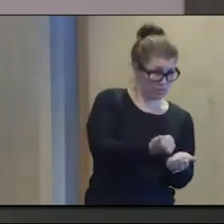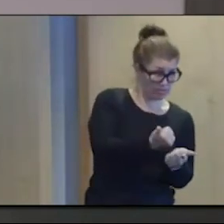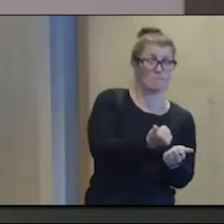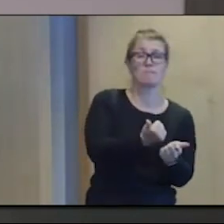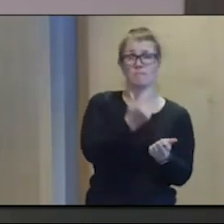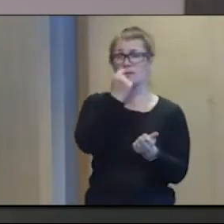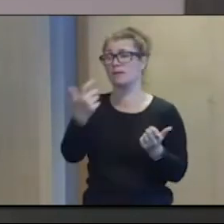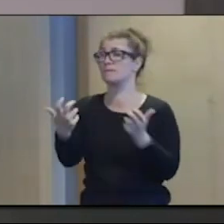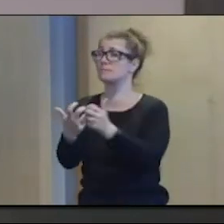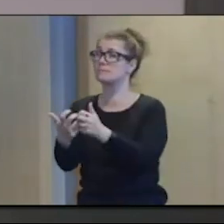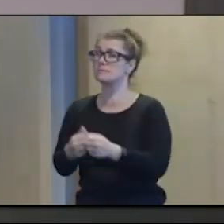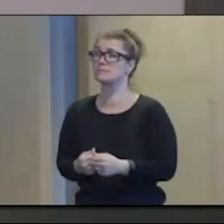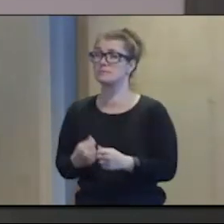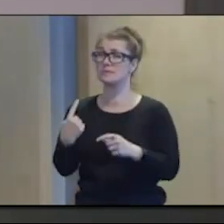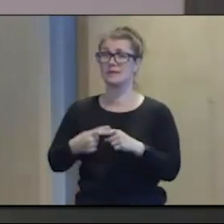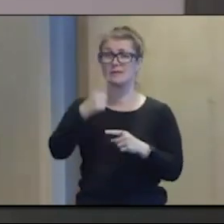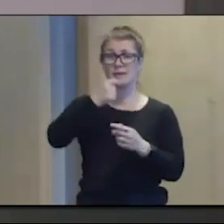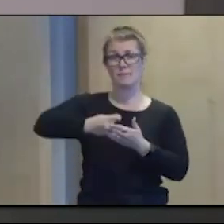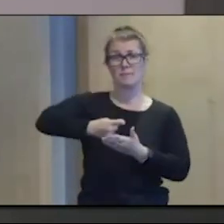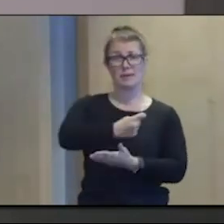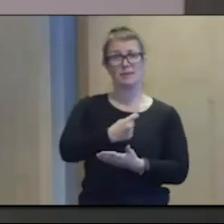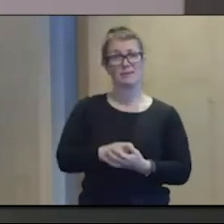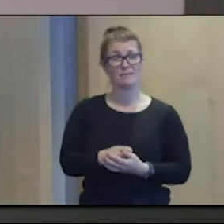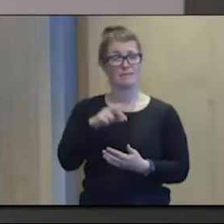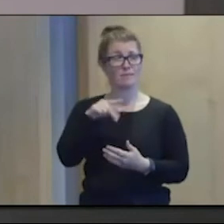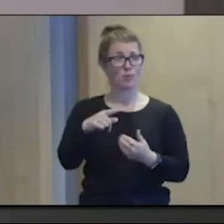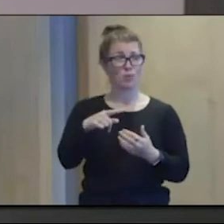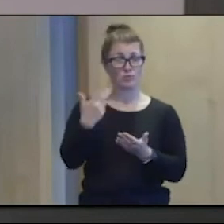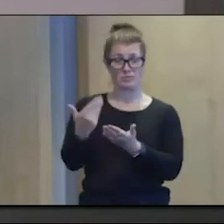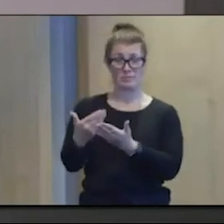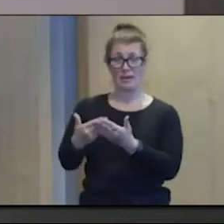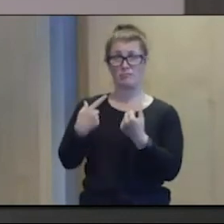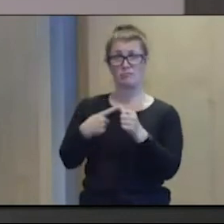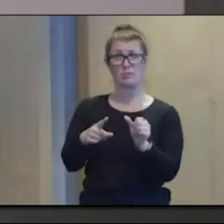and you could be paid for providing demand response it's very common in other countries